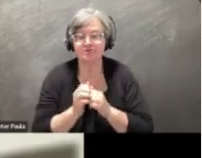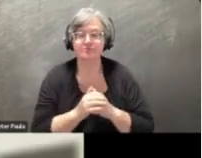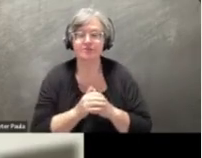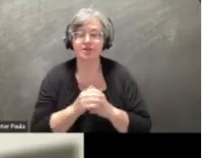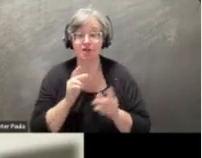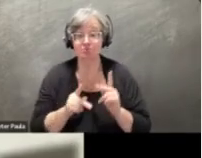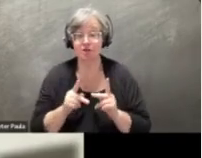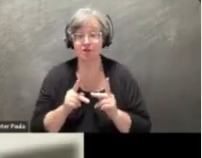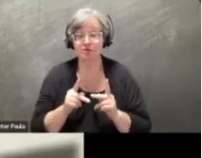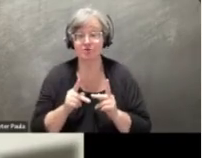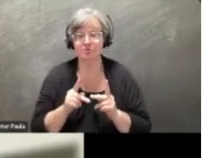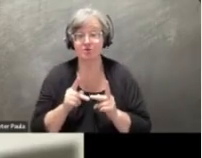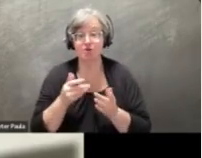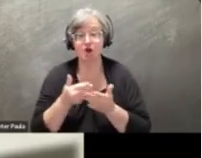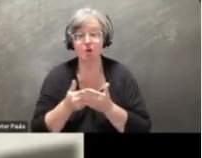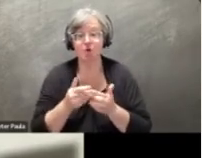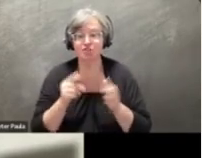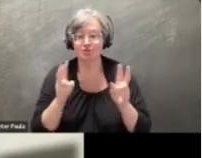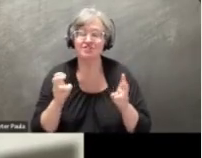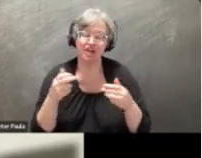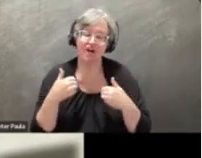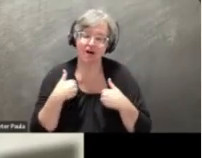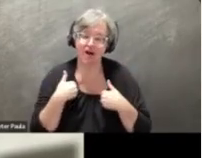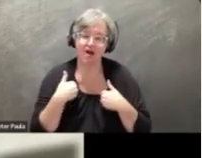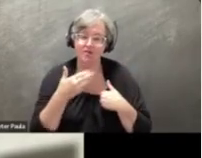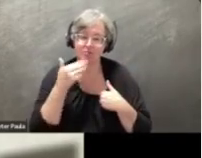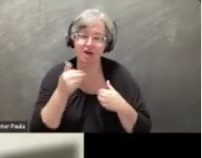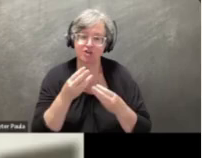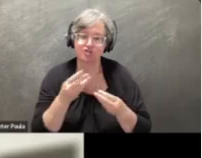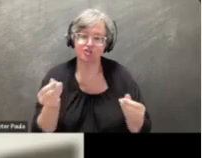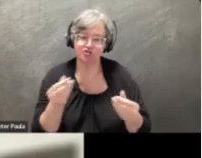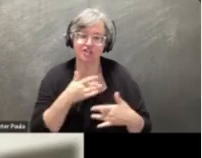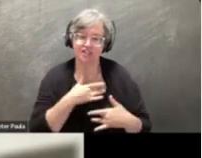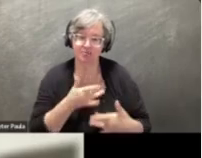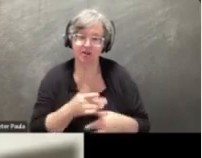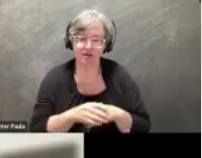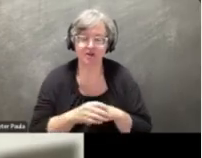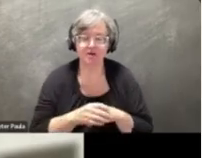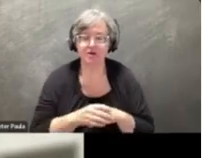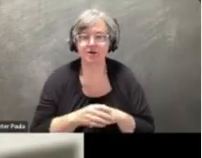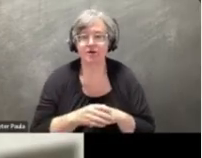are closer to the issue have a much better solution. It's probably a $5 solution, as